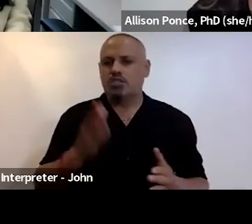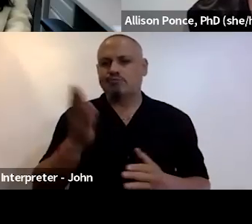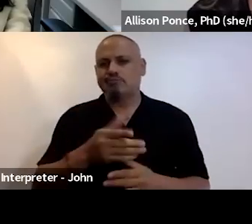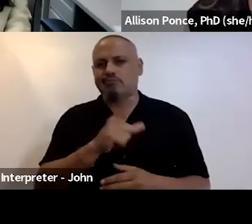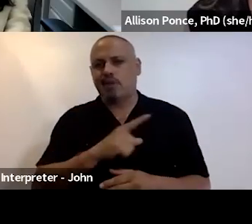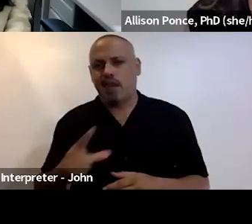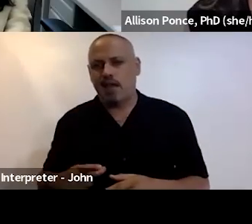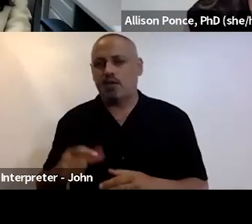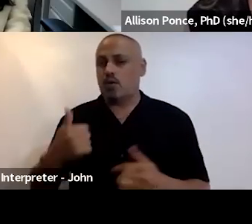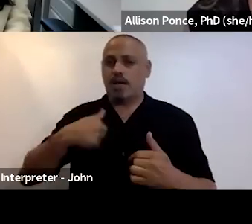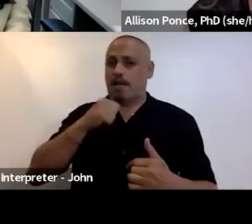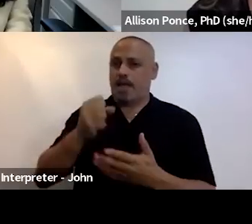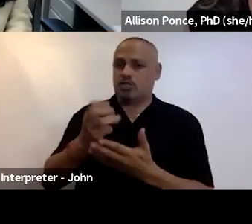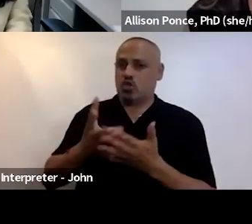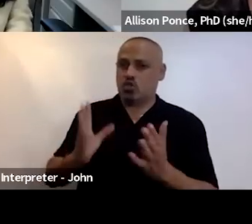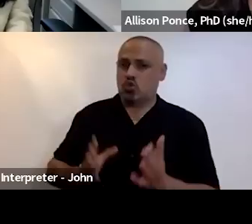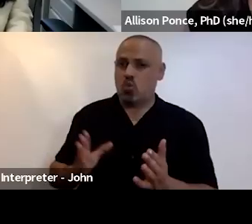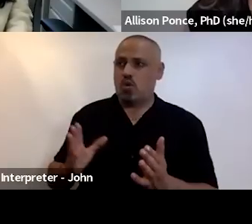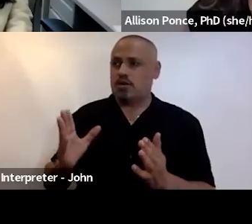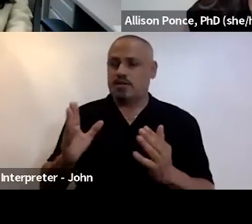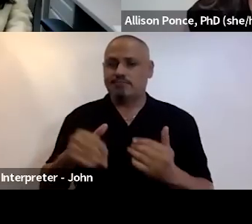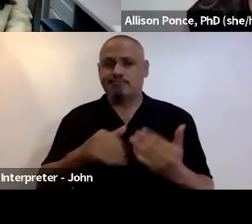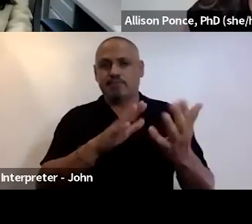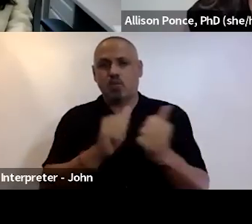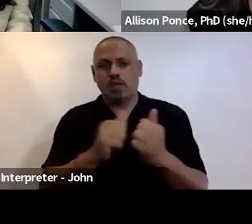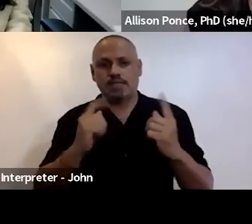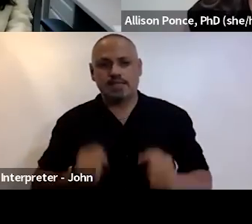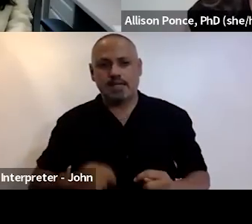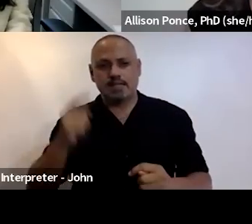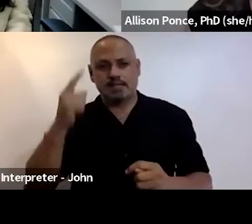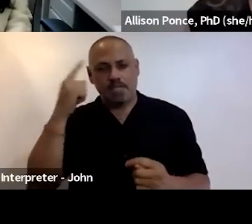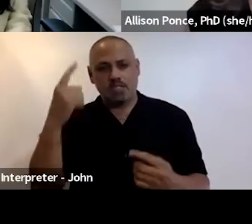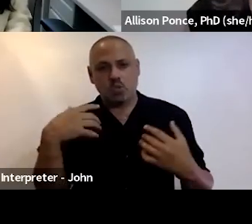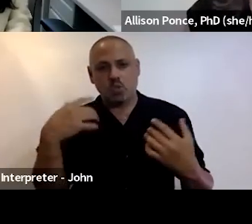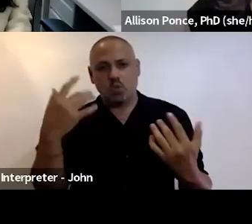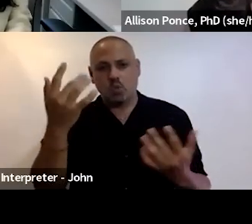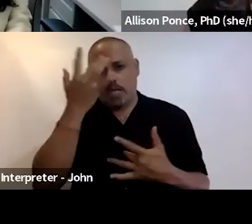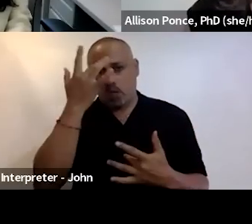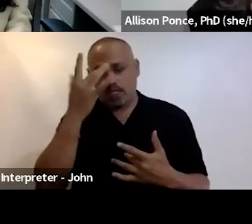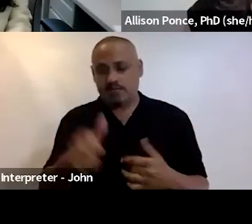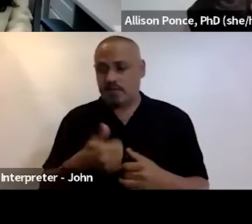"I'm not a social worker to deal with tenants with mental illness."? Another person asked,